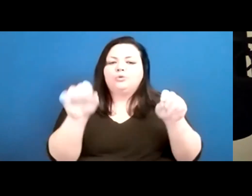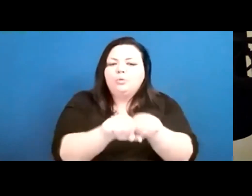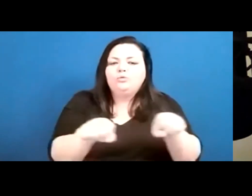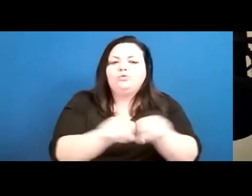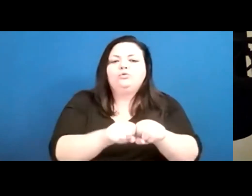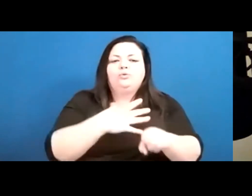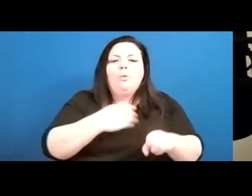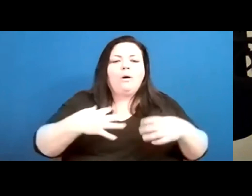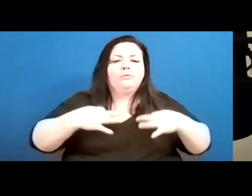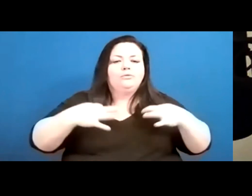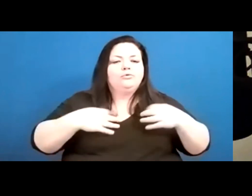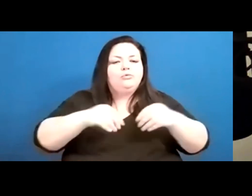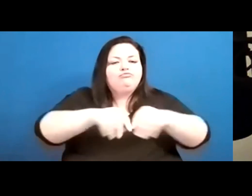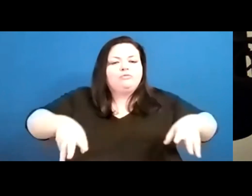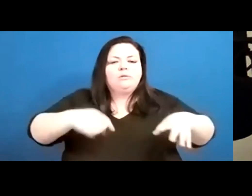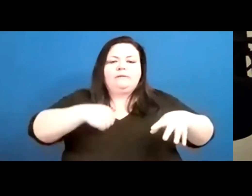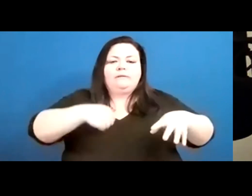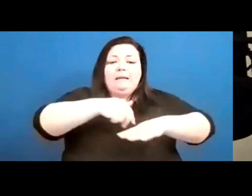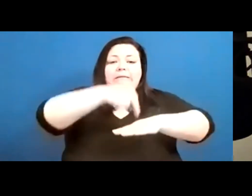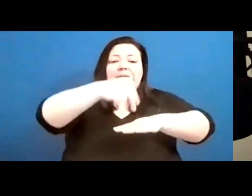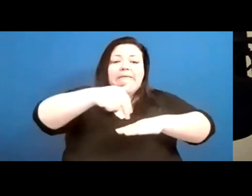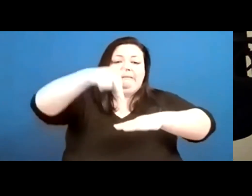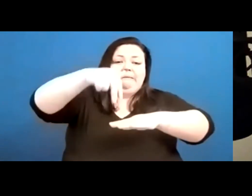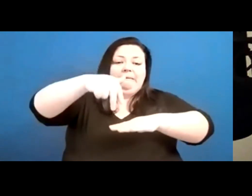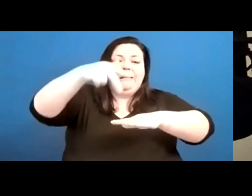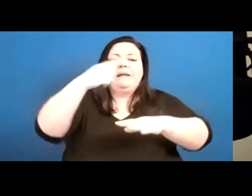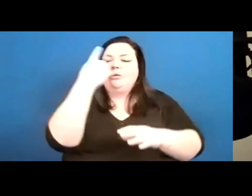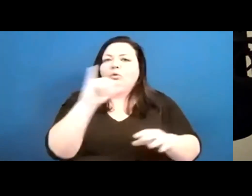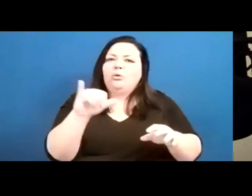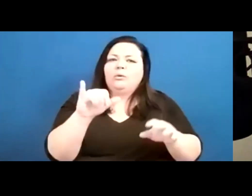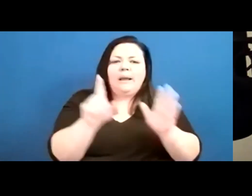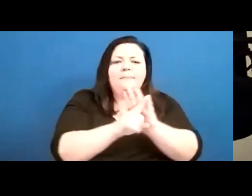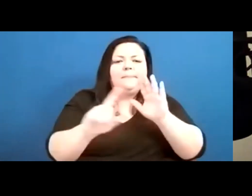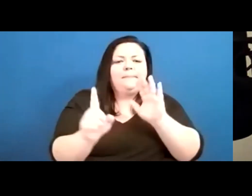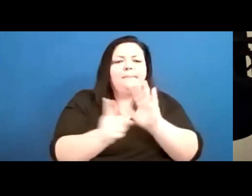They hover like bells that can choose/ to withhold their one clear, true/